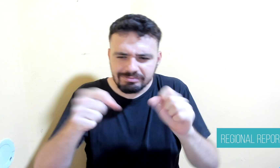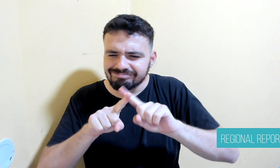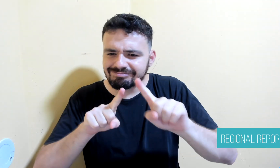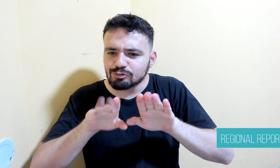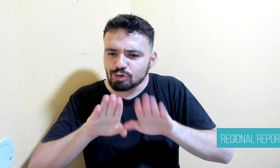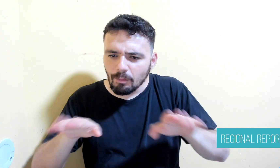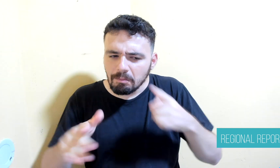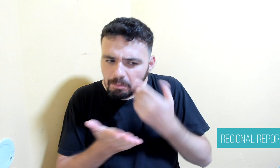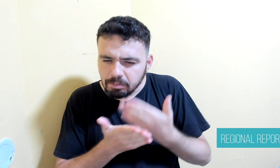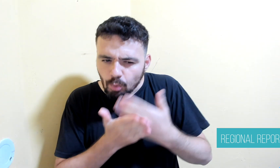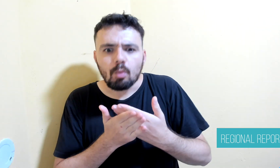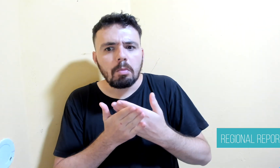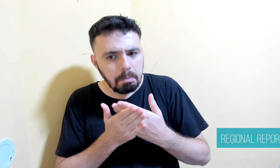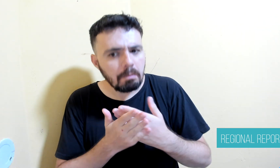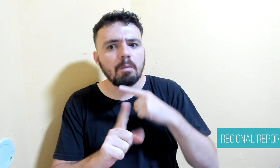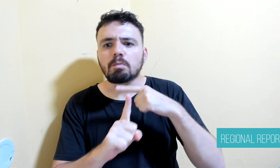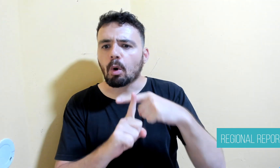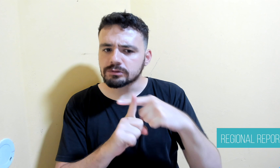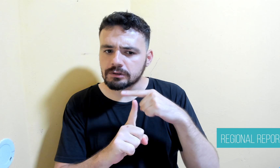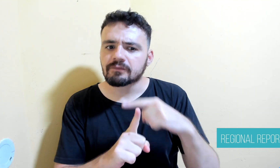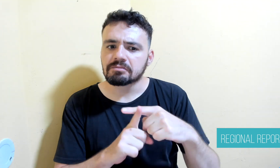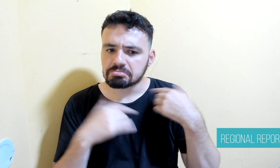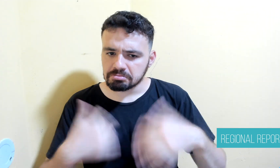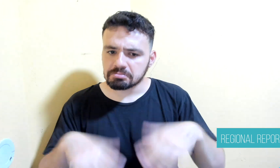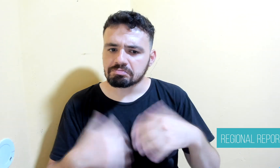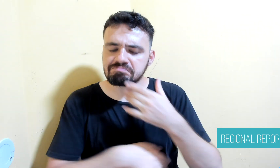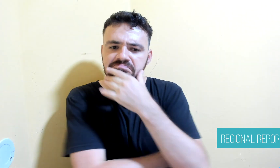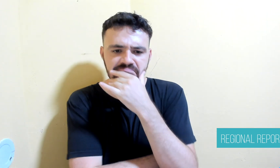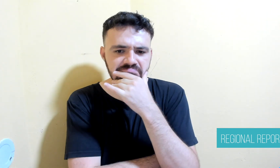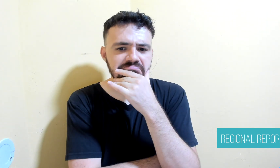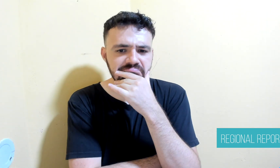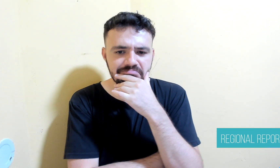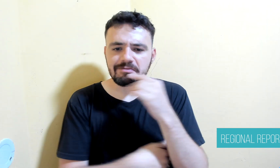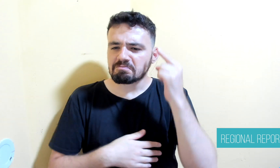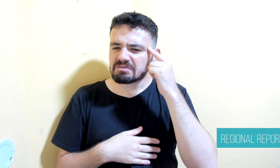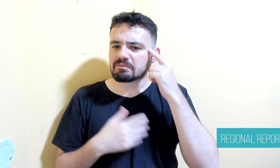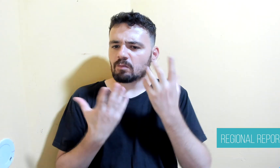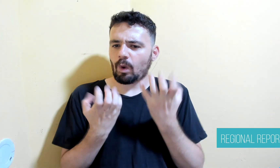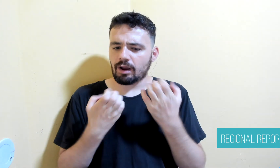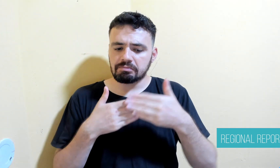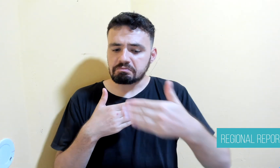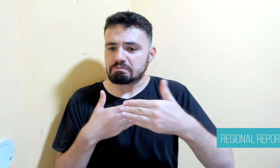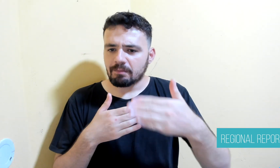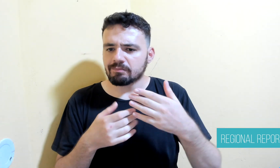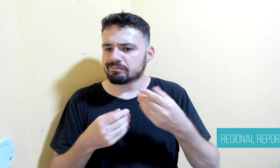therapy the rest of the week. In addition, the performance